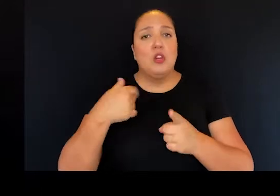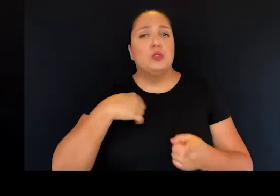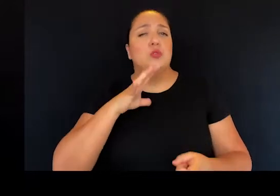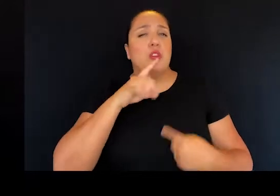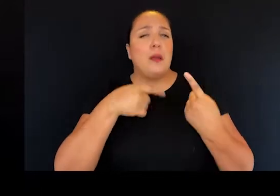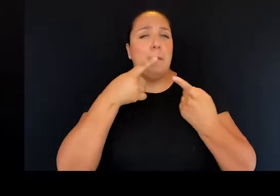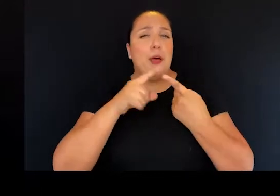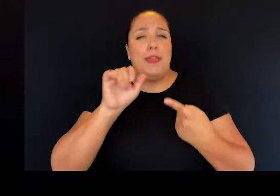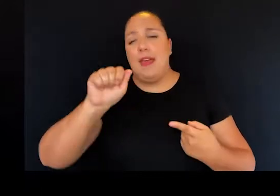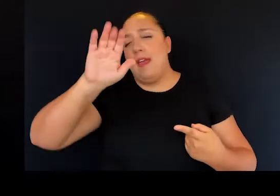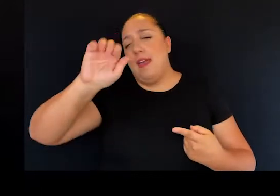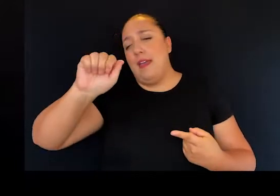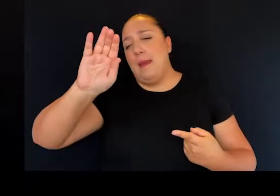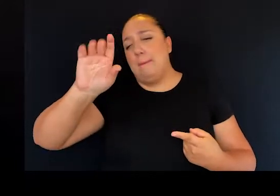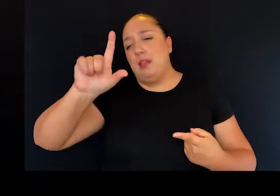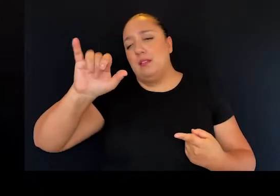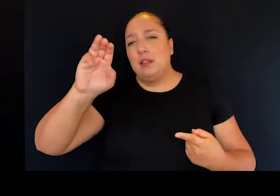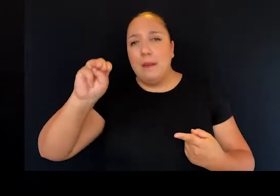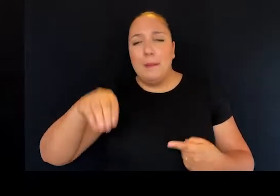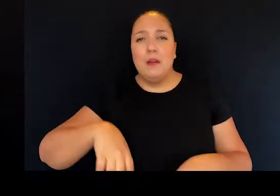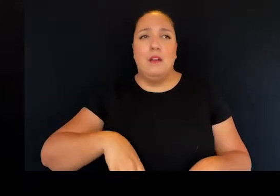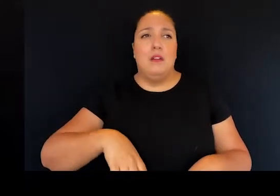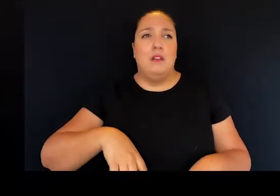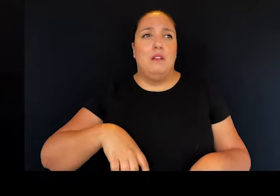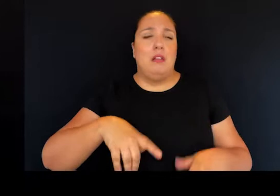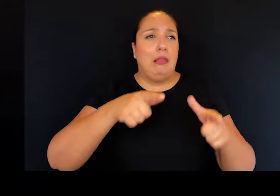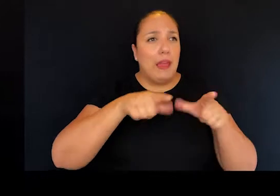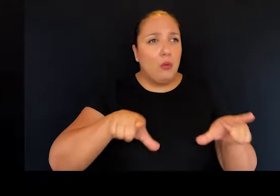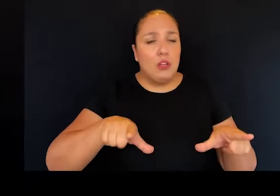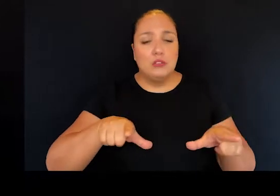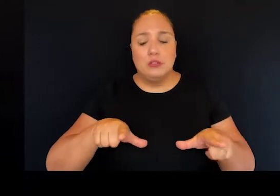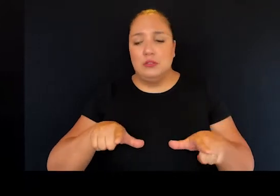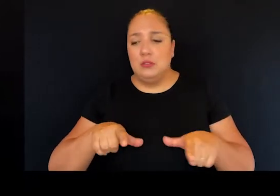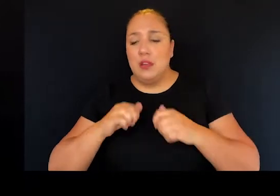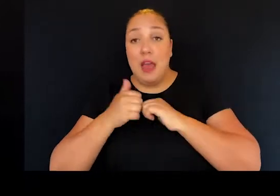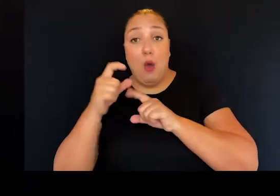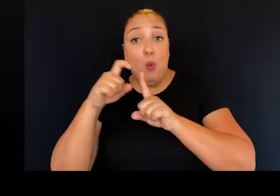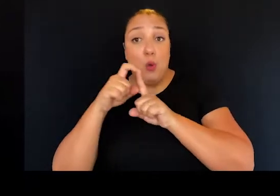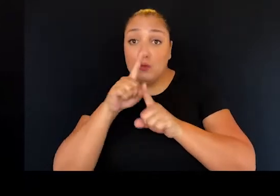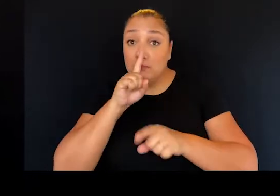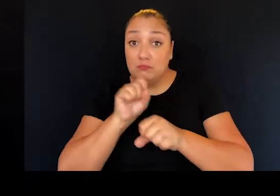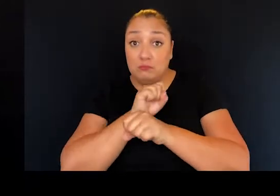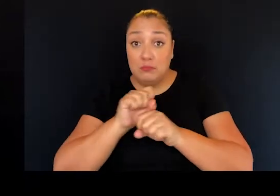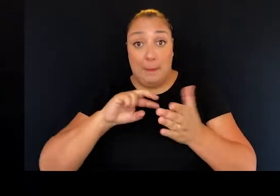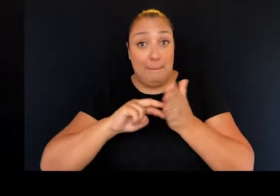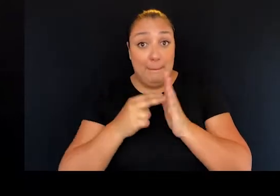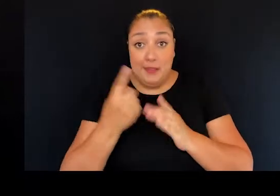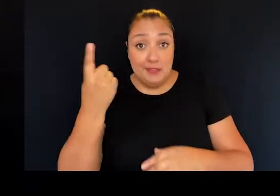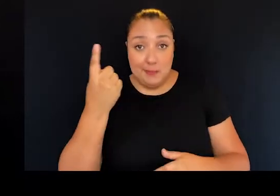and we talk about language and how words mean something, there's a lot of people that still don't know